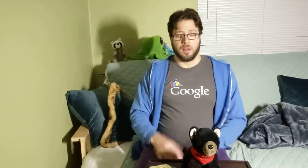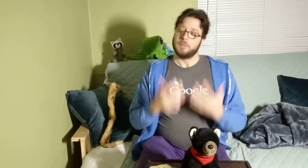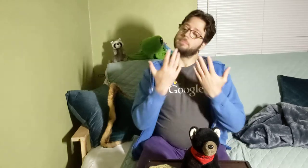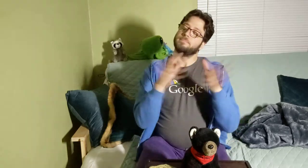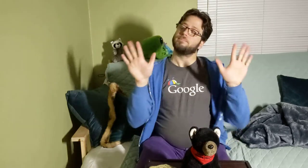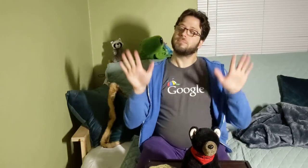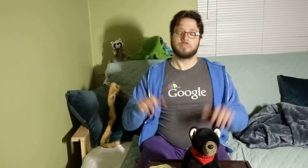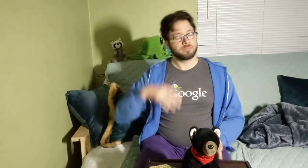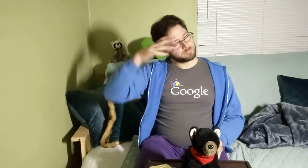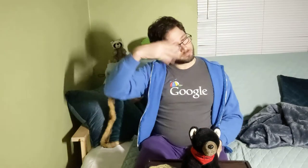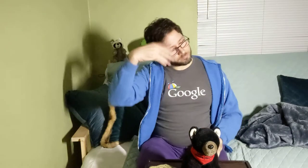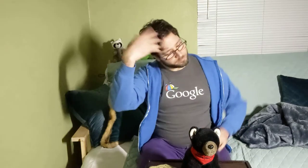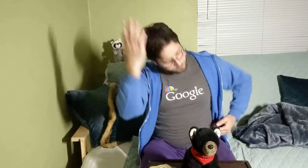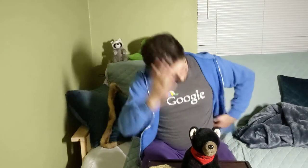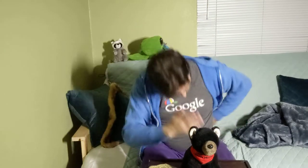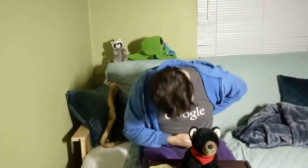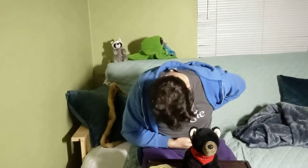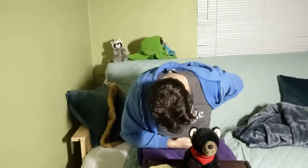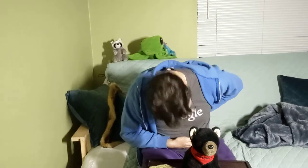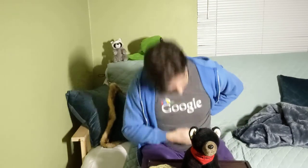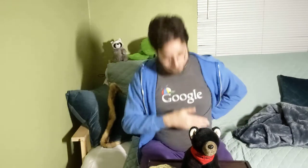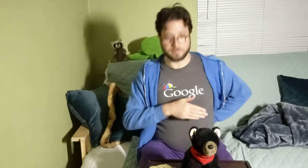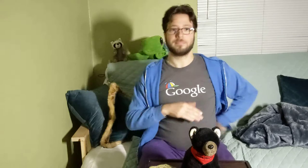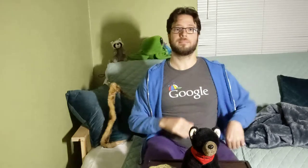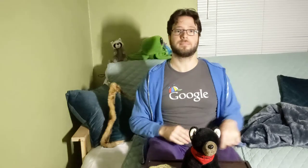FINISH CL-[bow with a flourish]